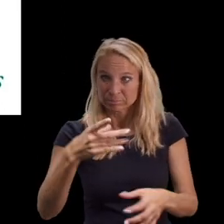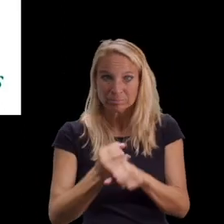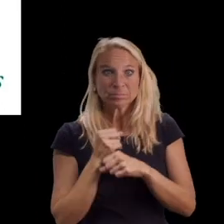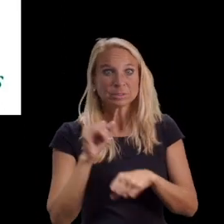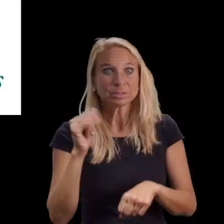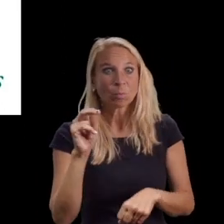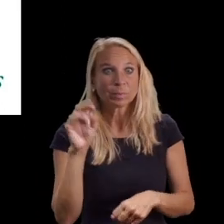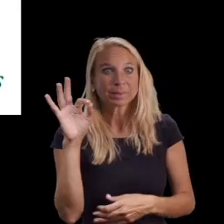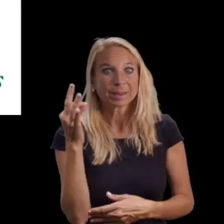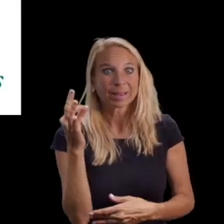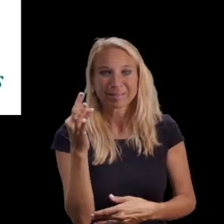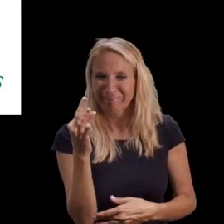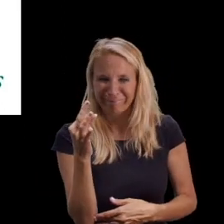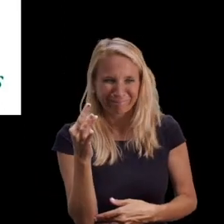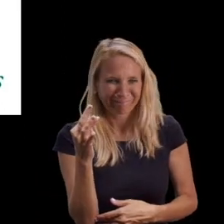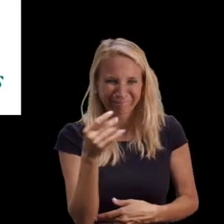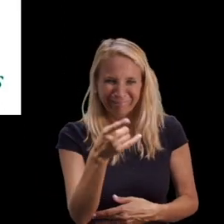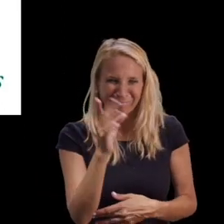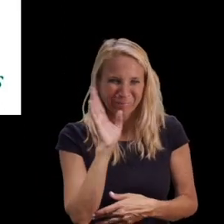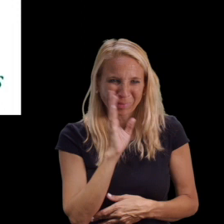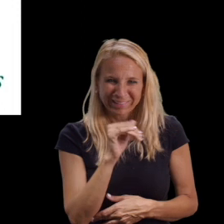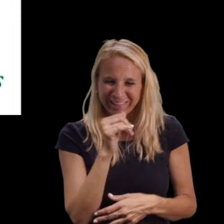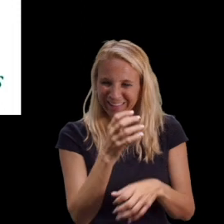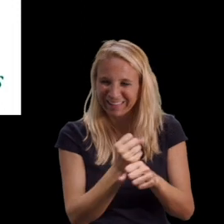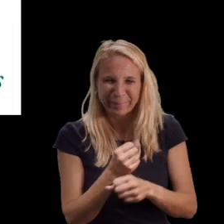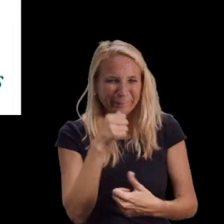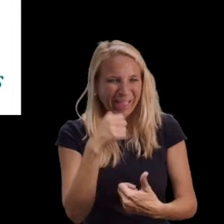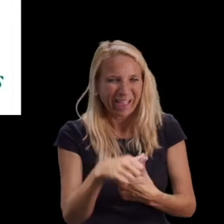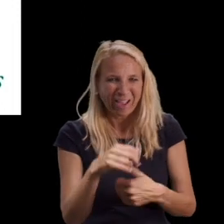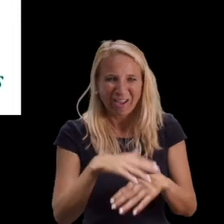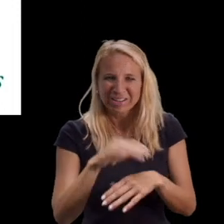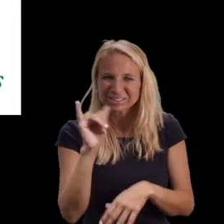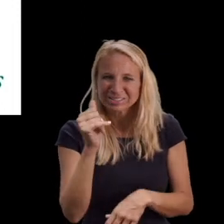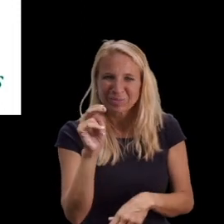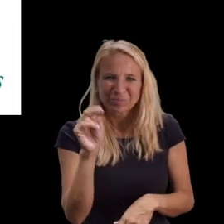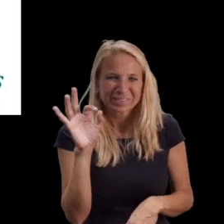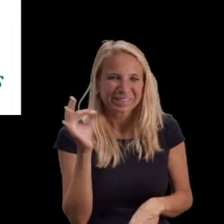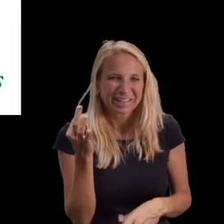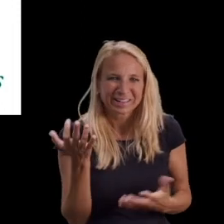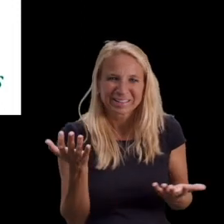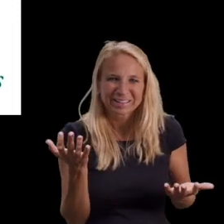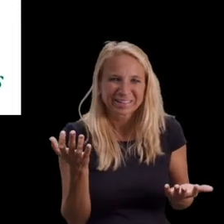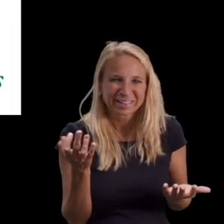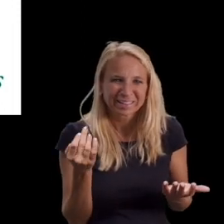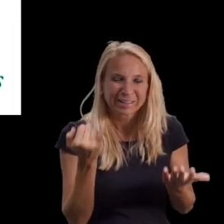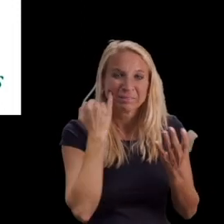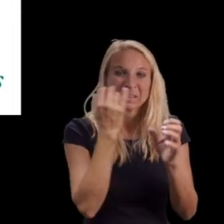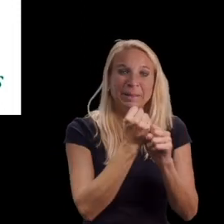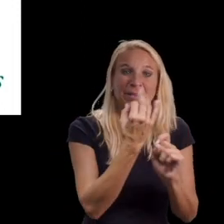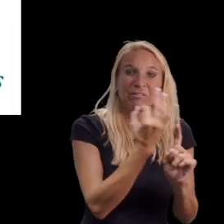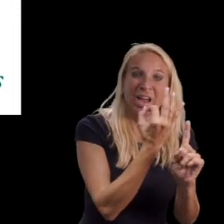you're not gonna receive it via mail January 9th. You might receive it by Friday. And so if you get it by Friday,